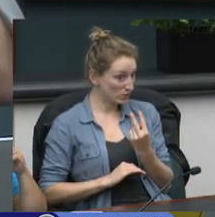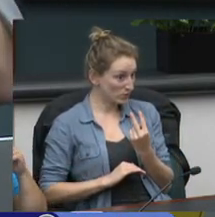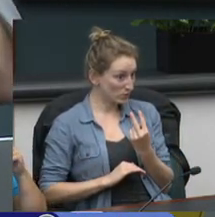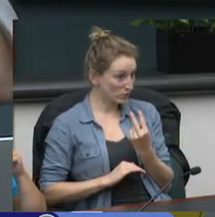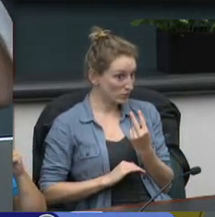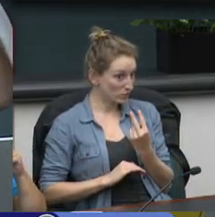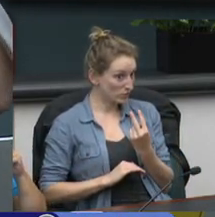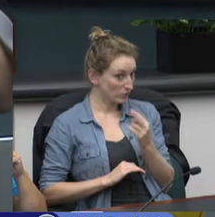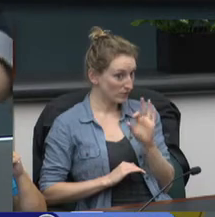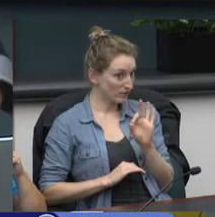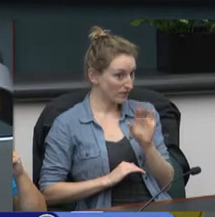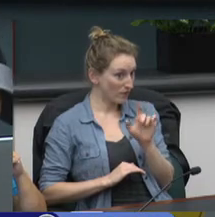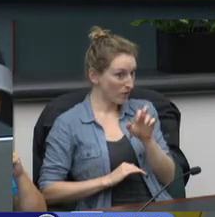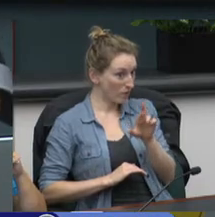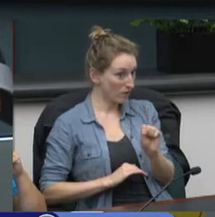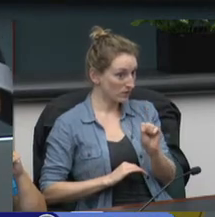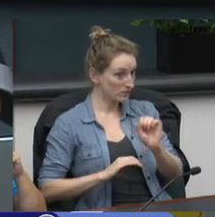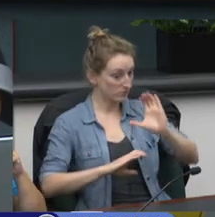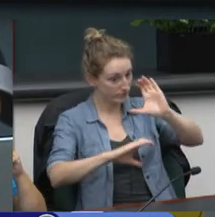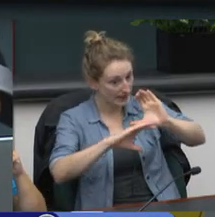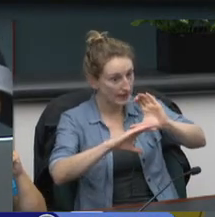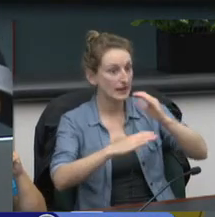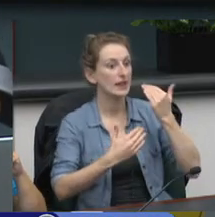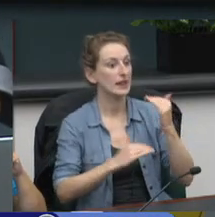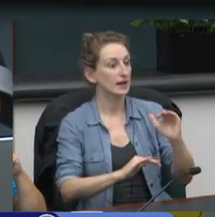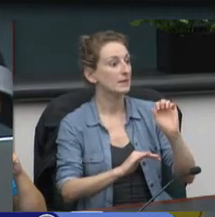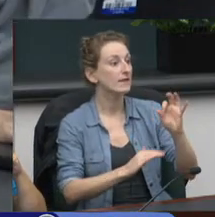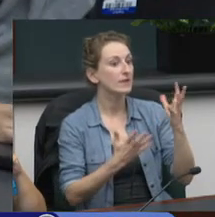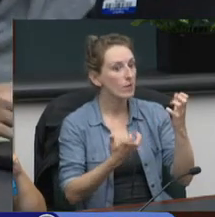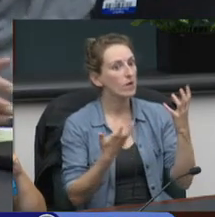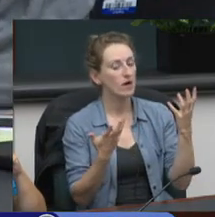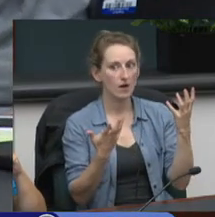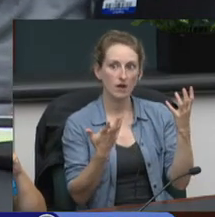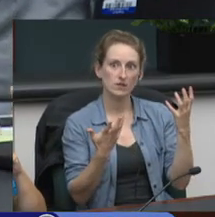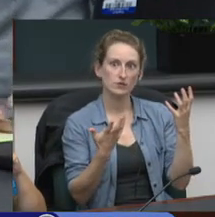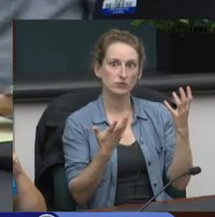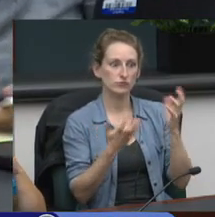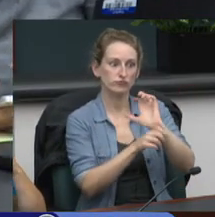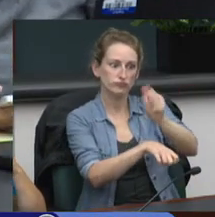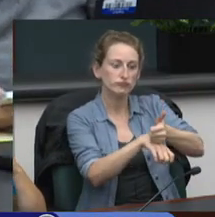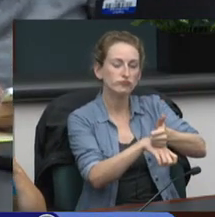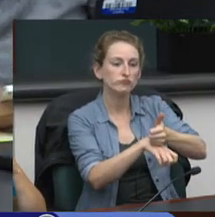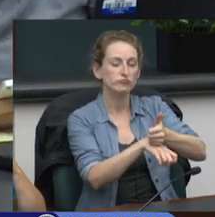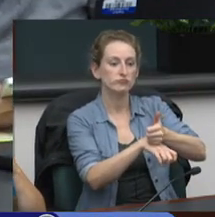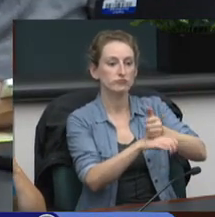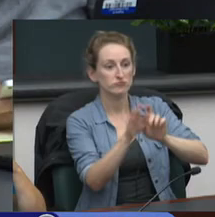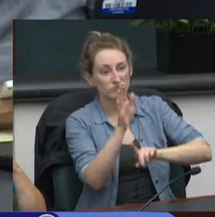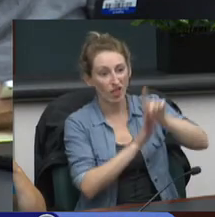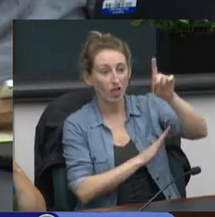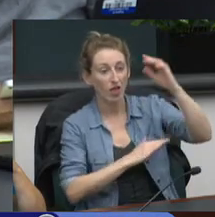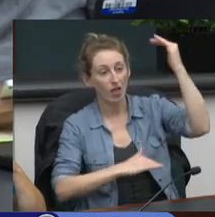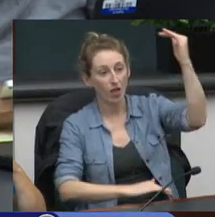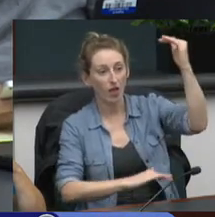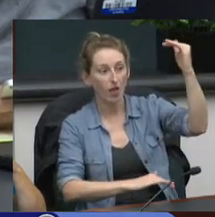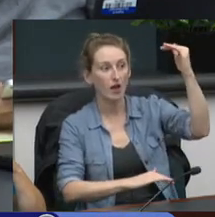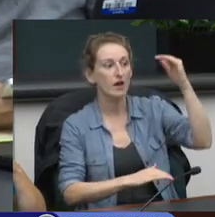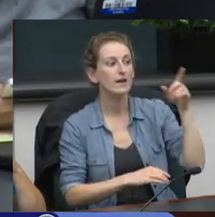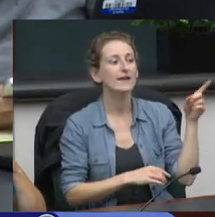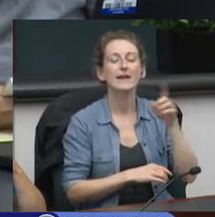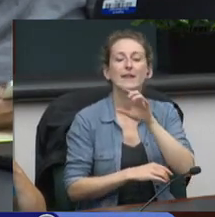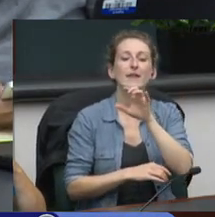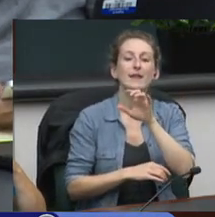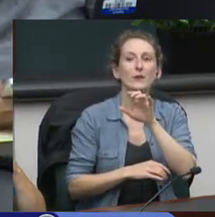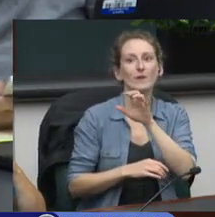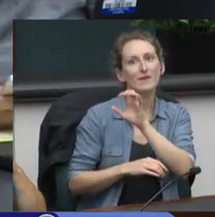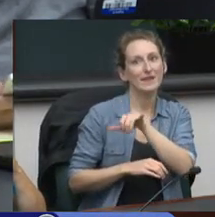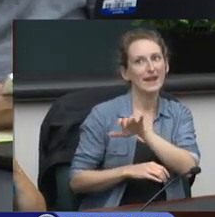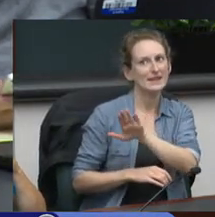housing yeah in your scenario these are minimum standards of affordability so if